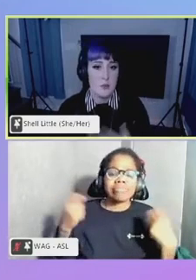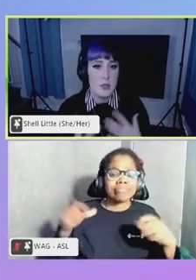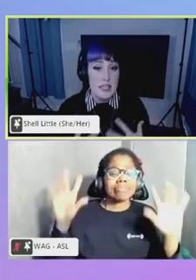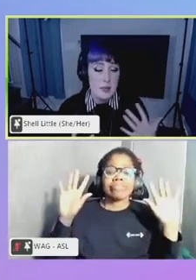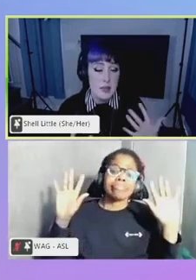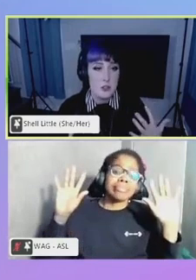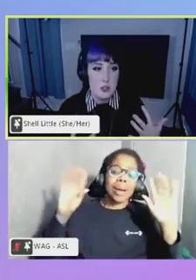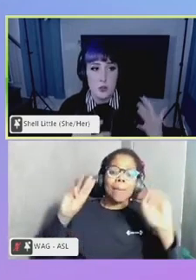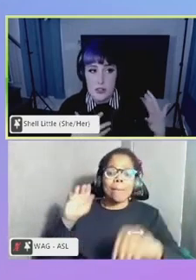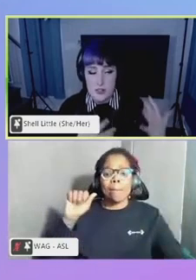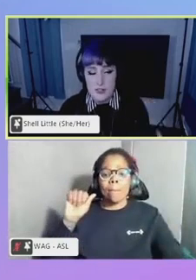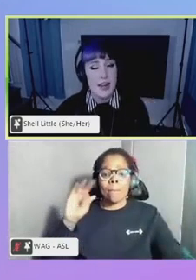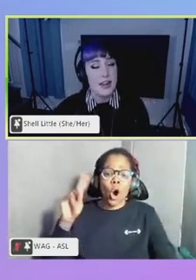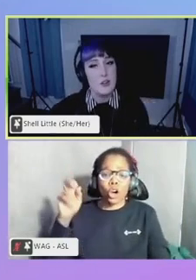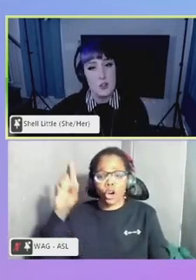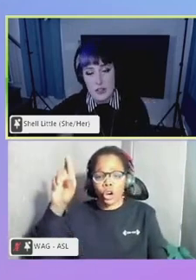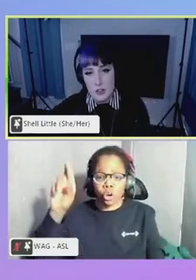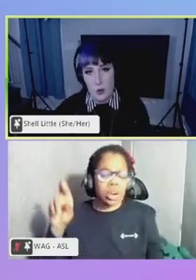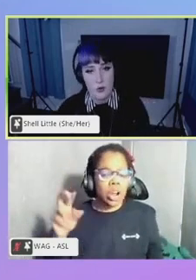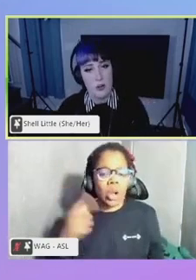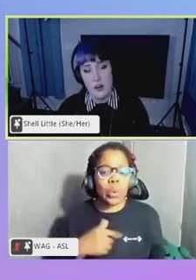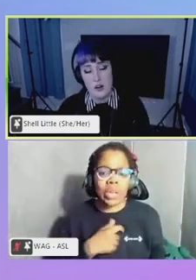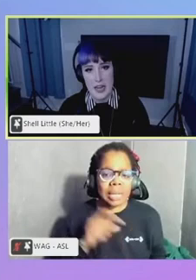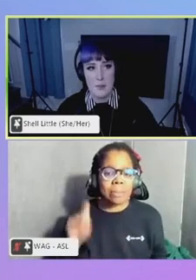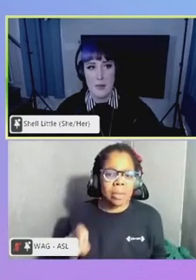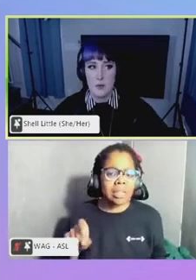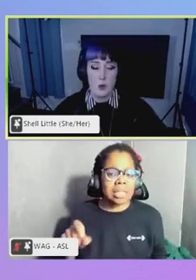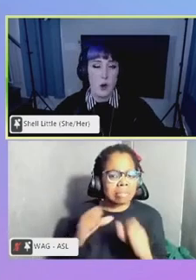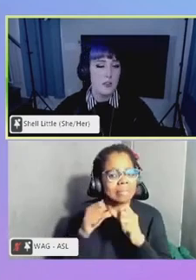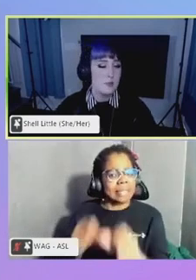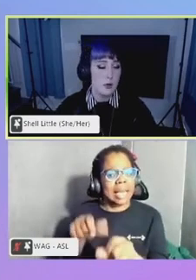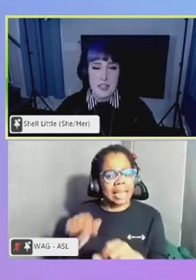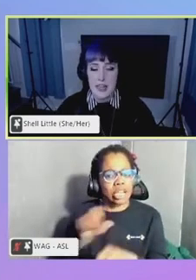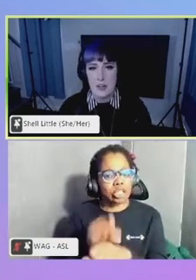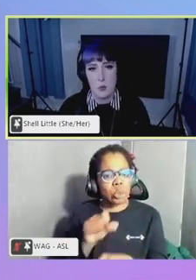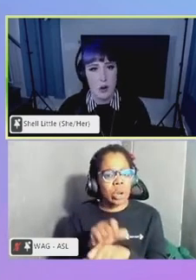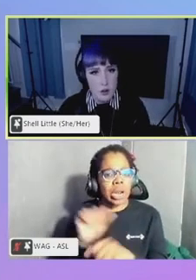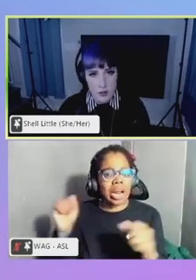forget the people behind it. That is why. Why are we doing what we're doing?